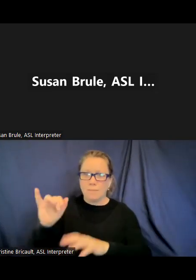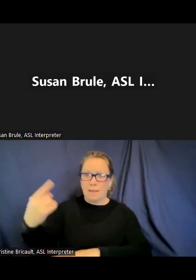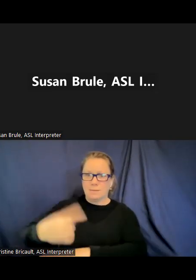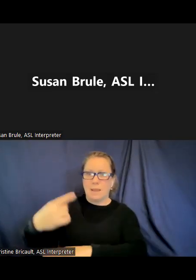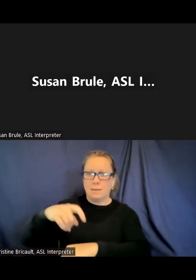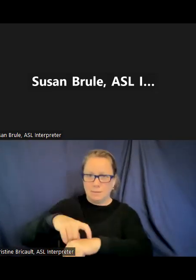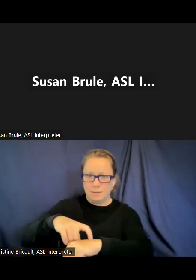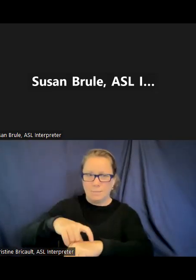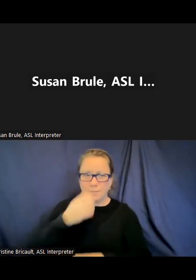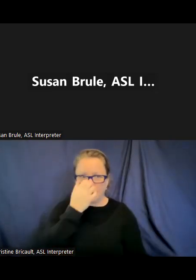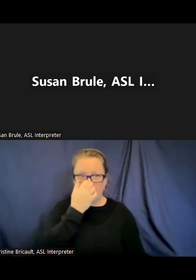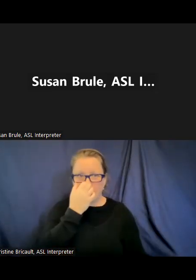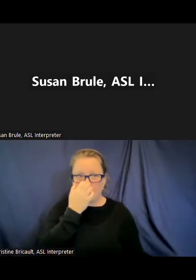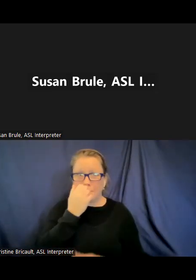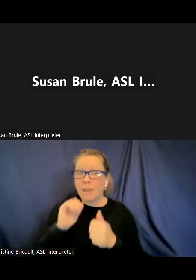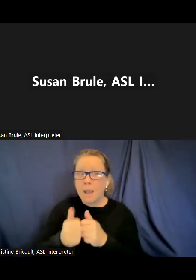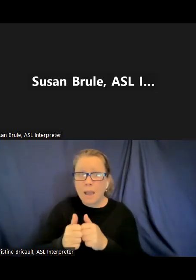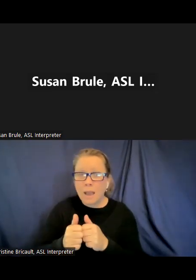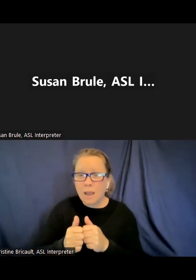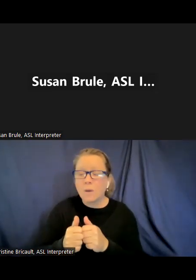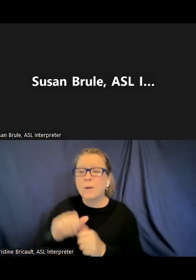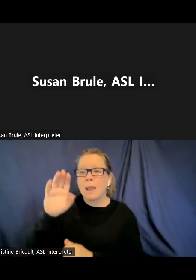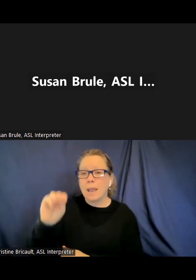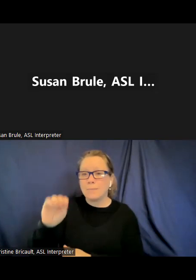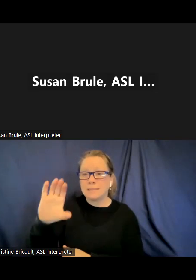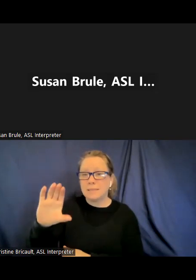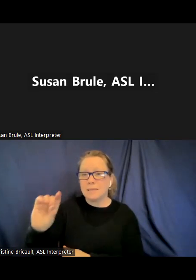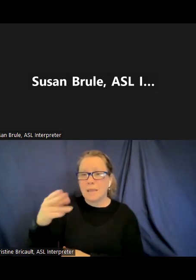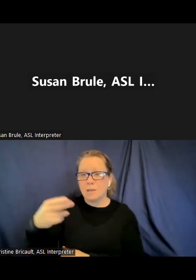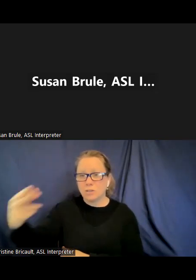You can do that through MCDHH, The Commission For the Deaf and Hard-of-Hearing.